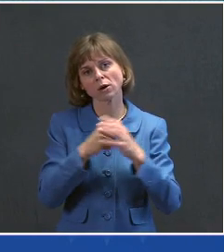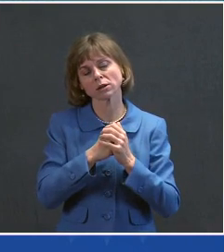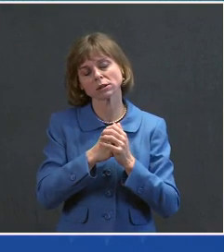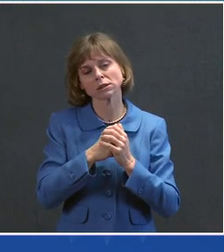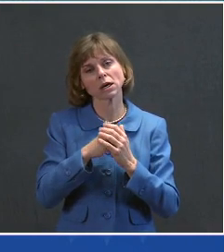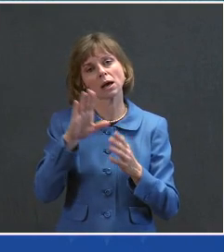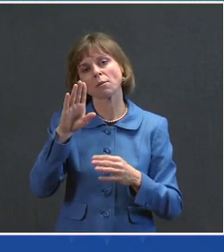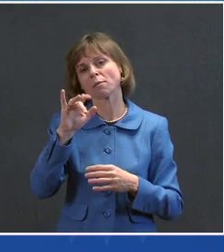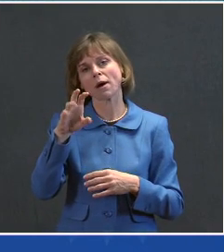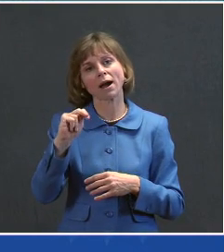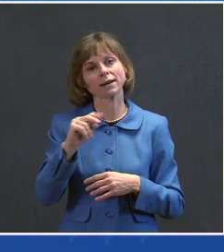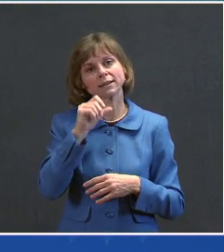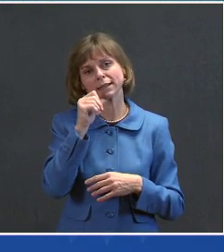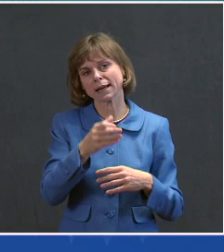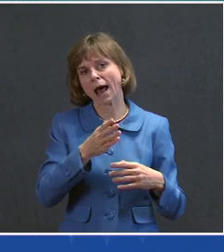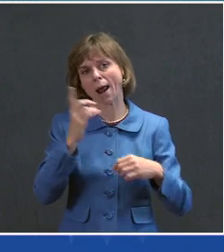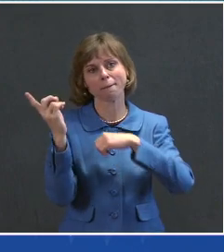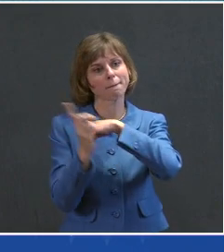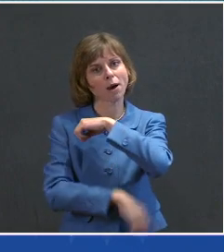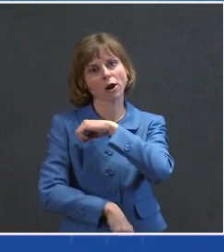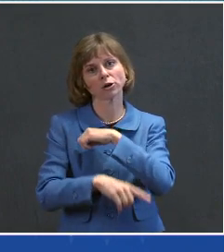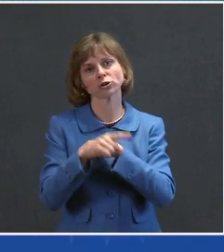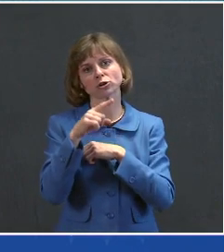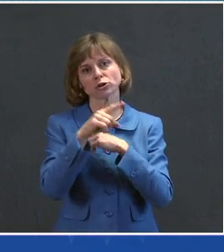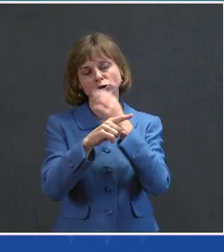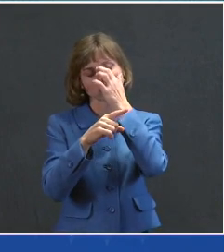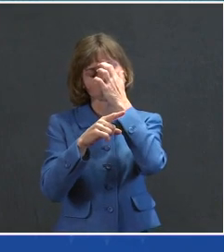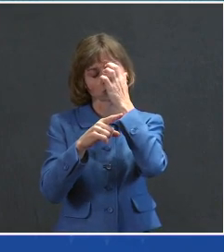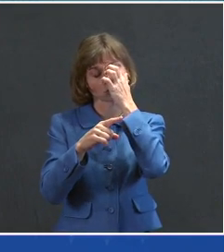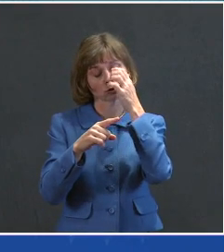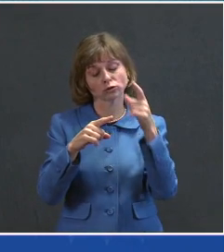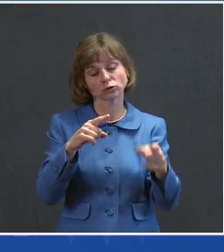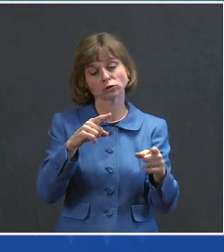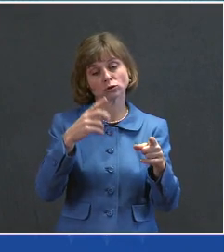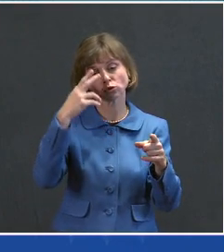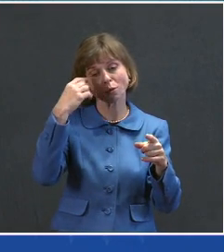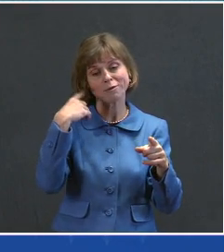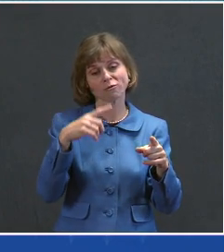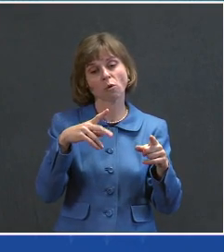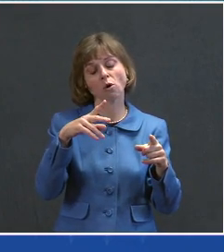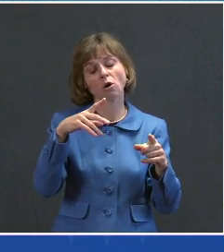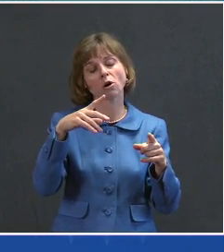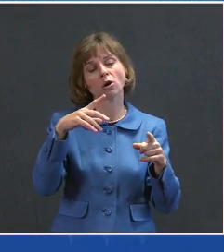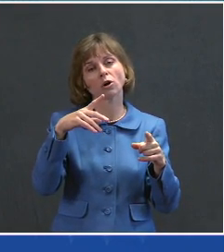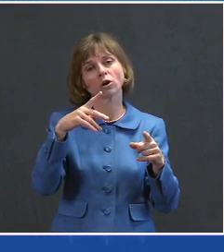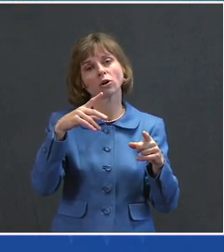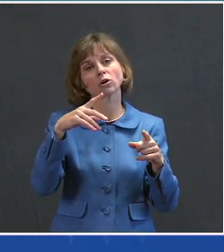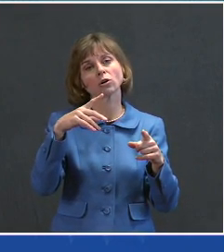directly for Khashoggi's death; you're not punishing Vladimir Putin directly for Navalny's imprisonment --